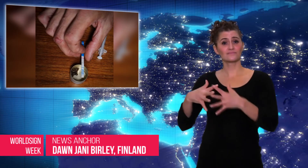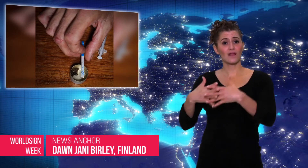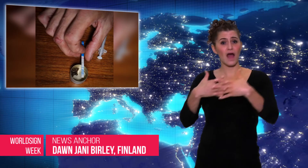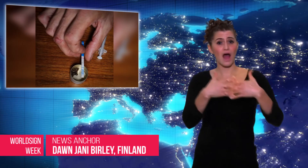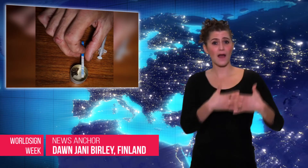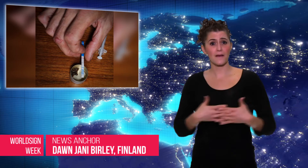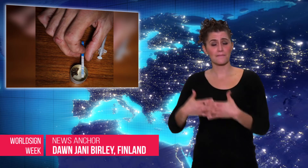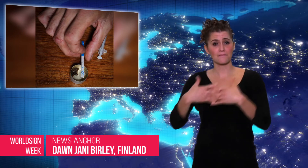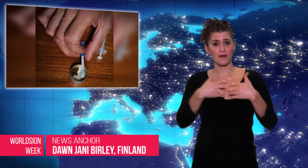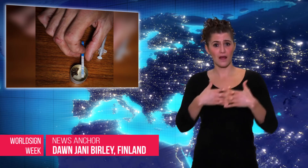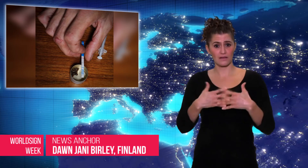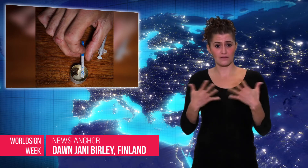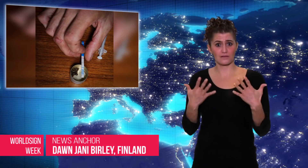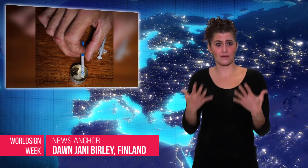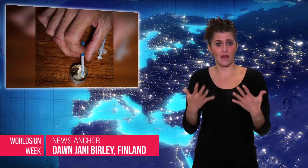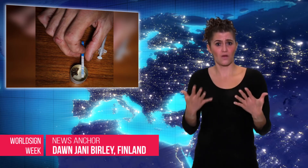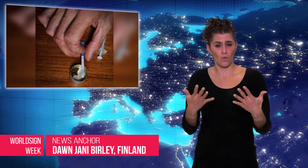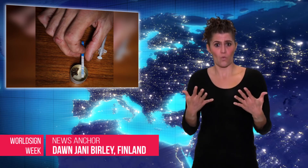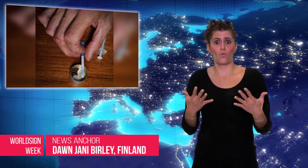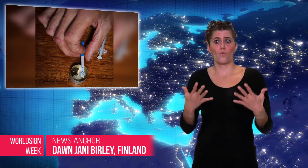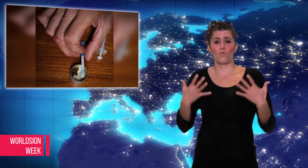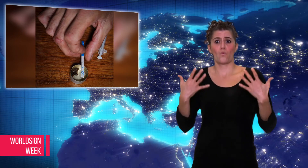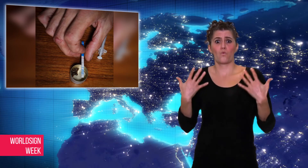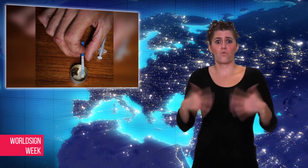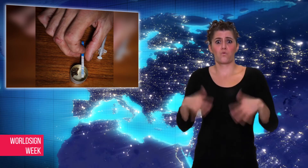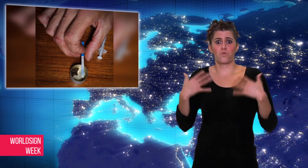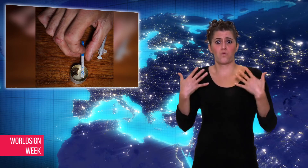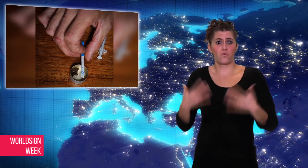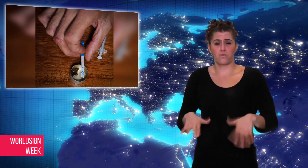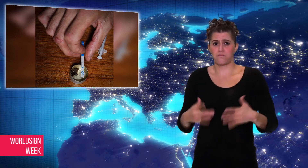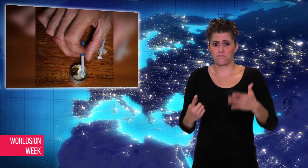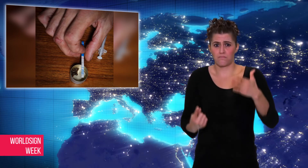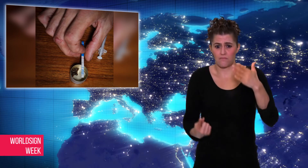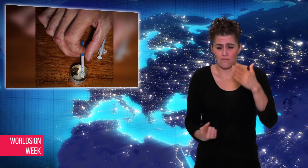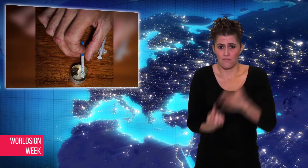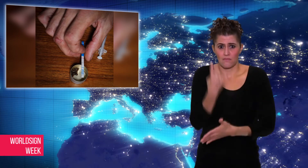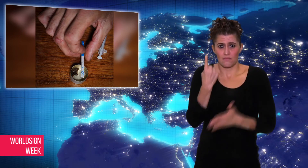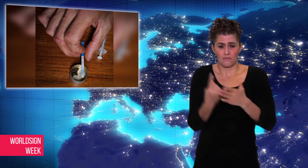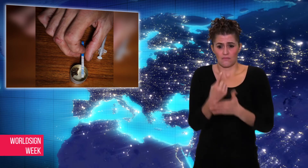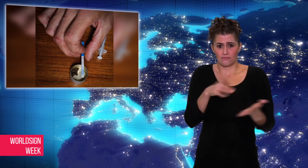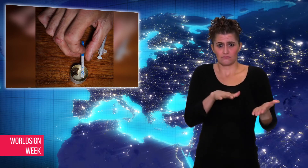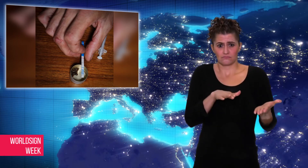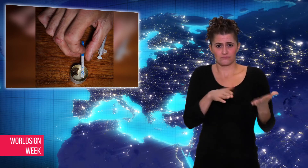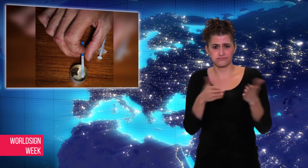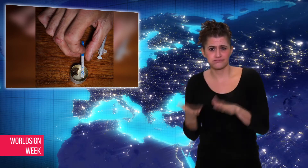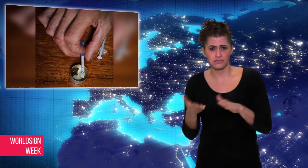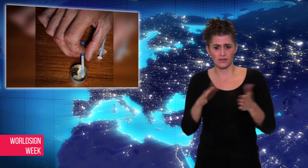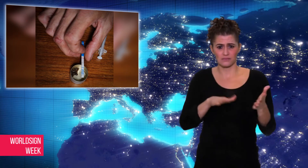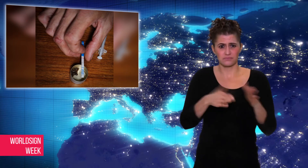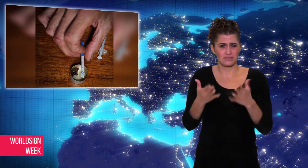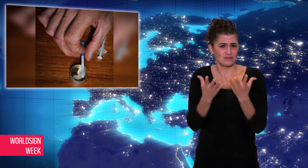Dawn: The United States is currently